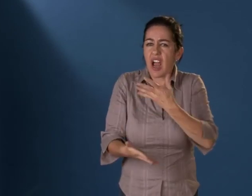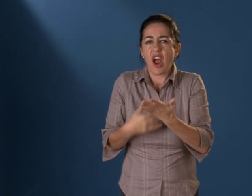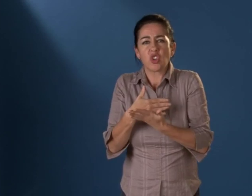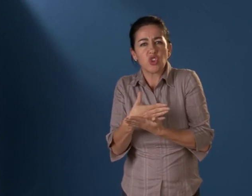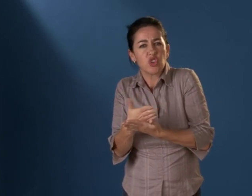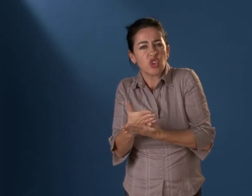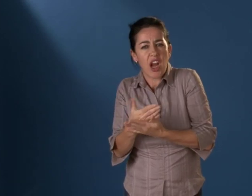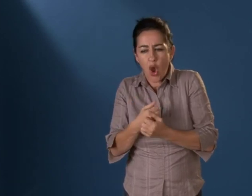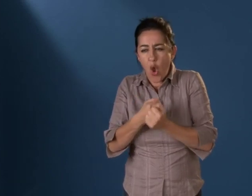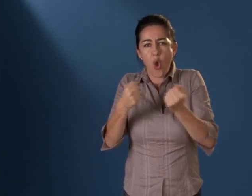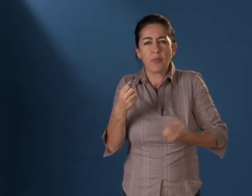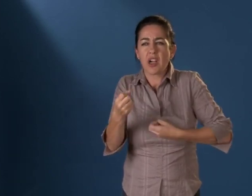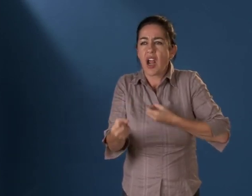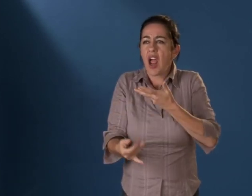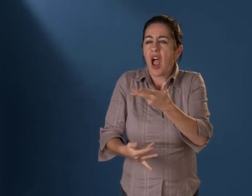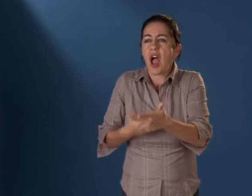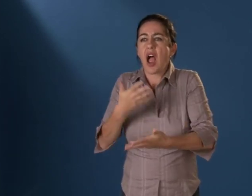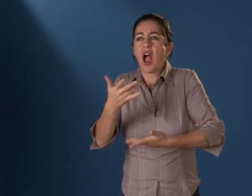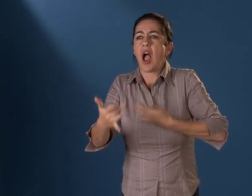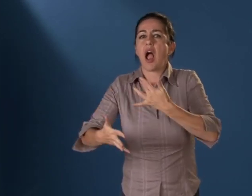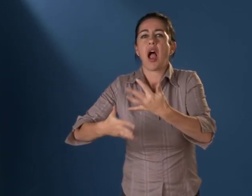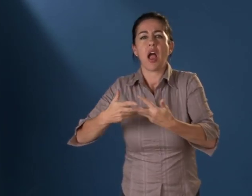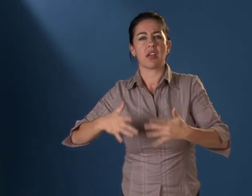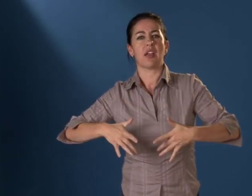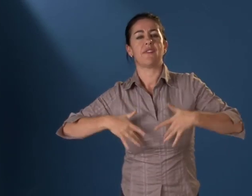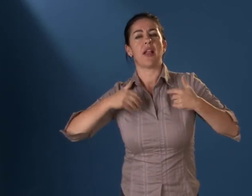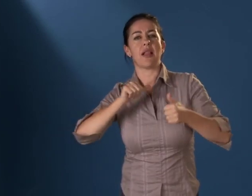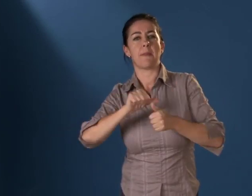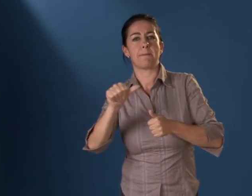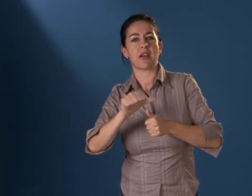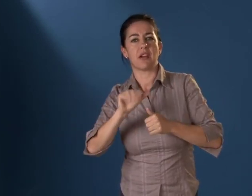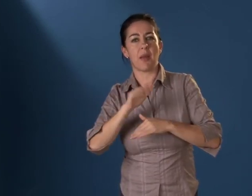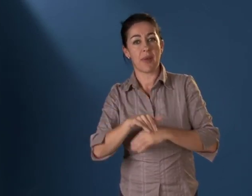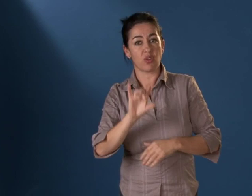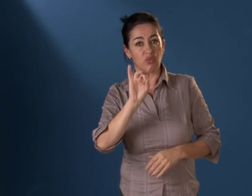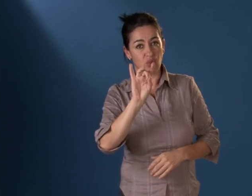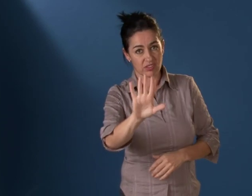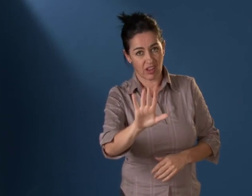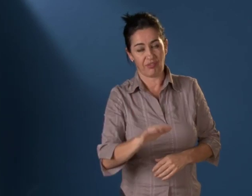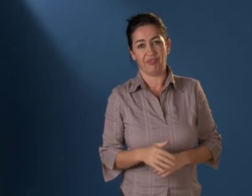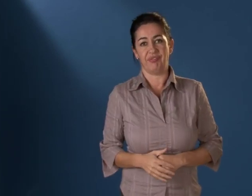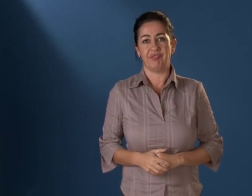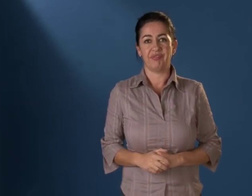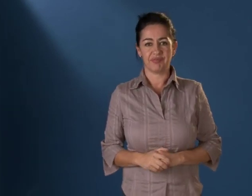therapy helps people find new ways to improve relationships in order to begin to feel better.